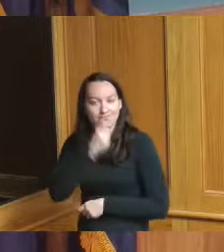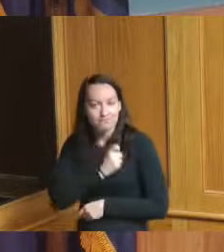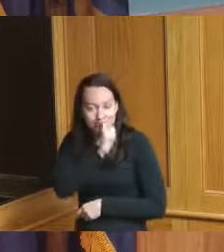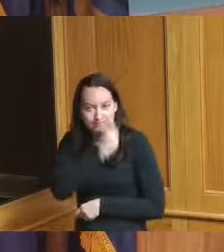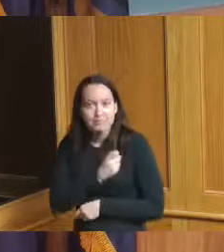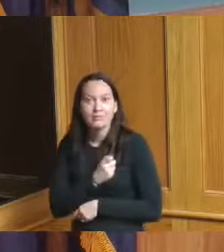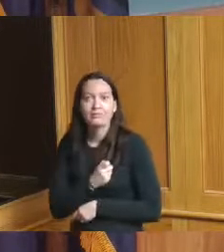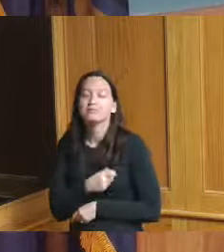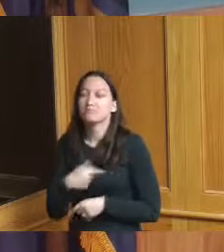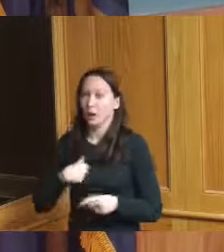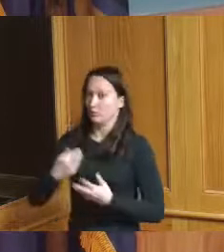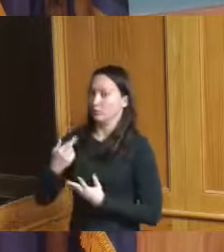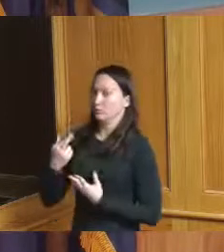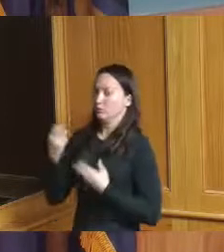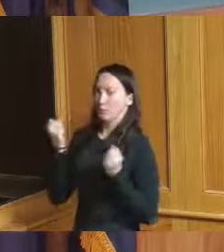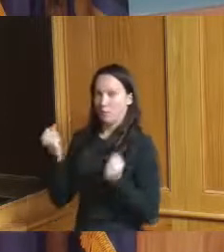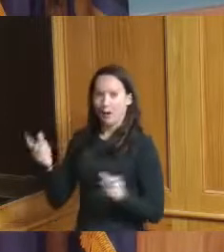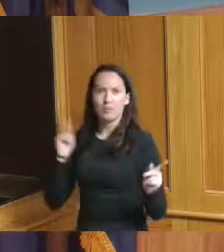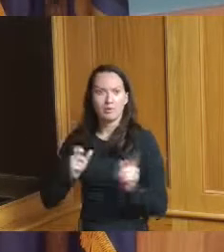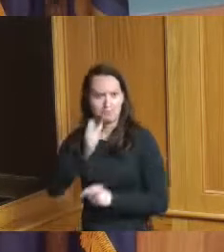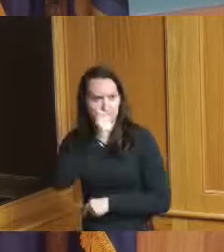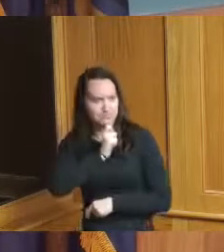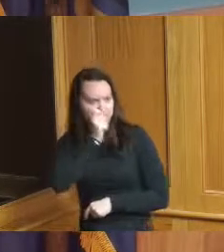bringing this up because a lot of people dealing with this we have health insurance